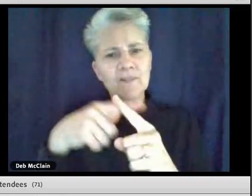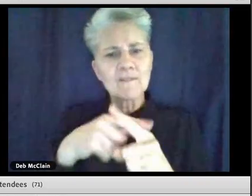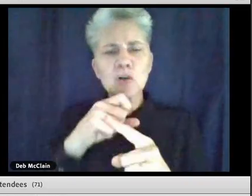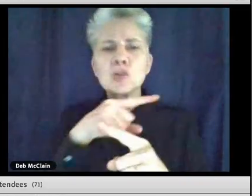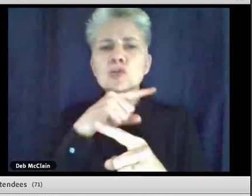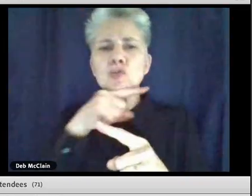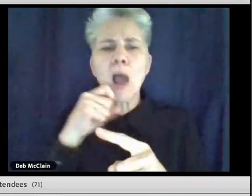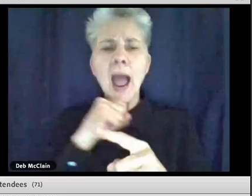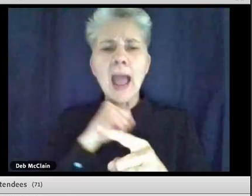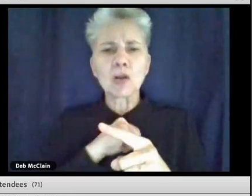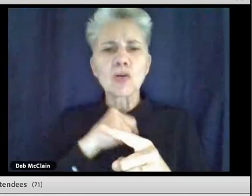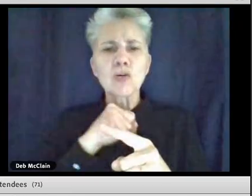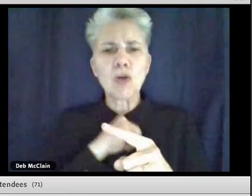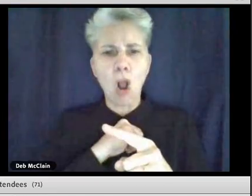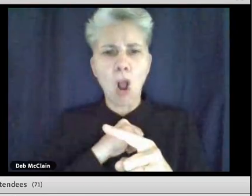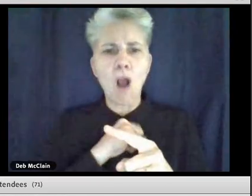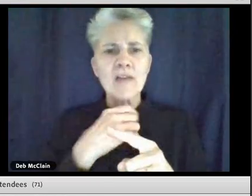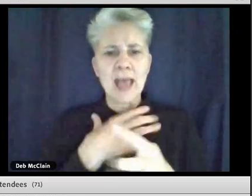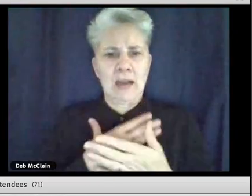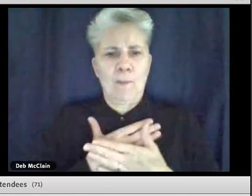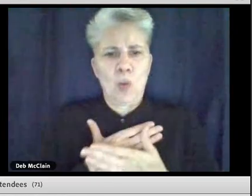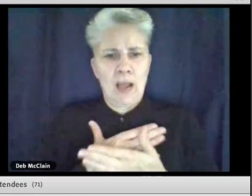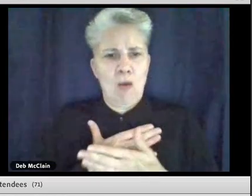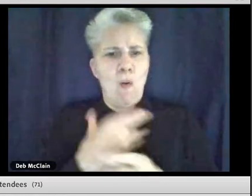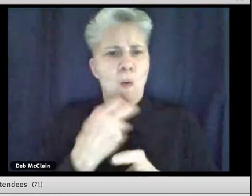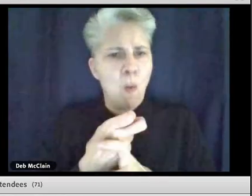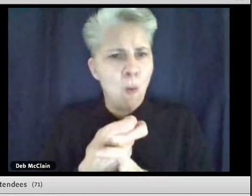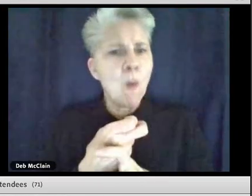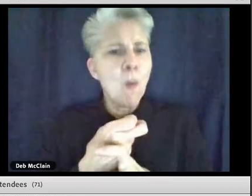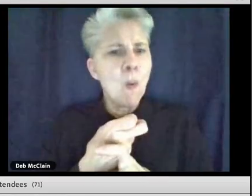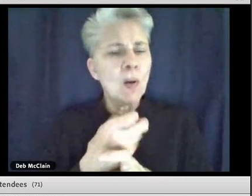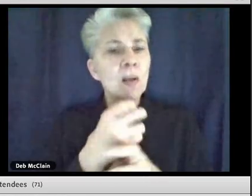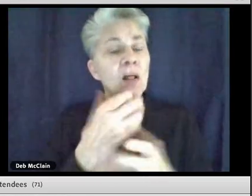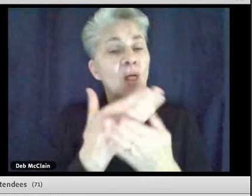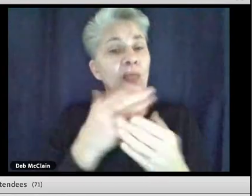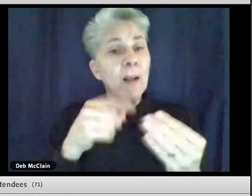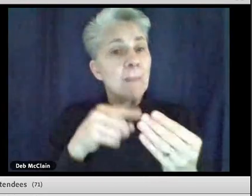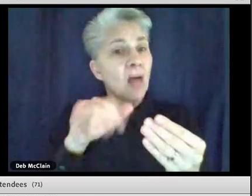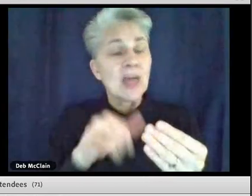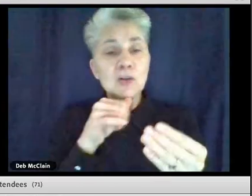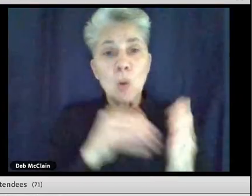and you have a noticeable shortness of breath, and the thing about it is, you don't often know you have it